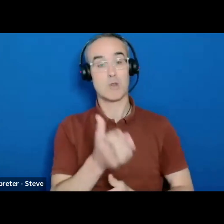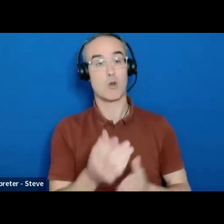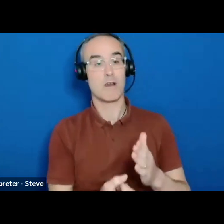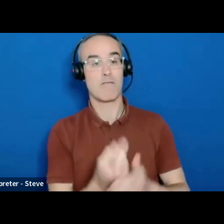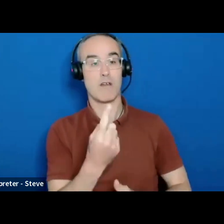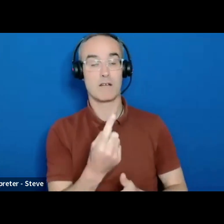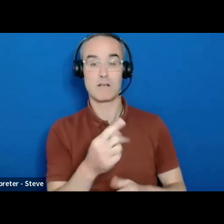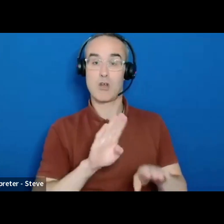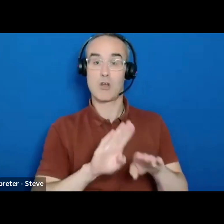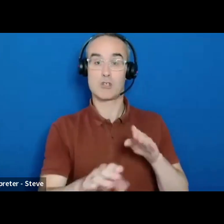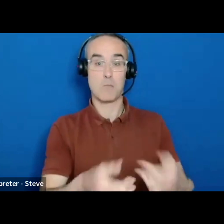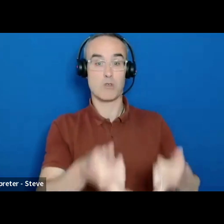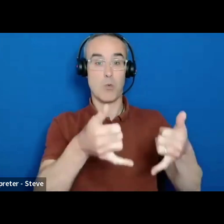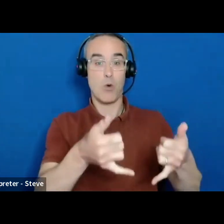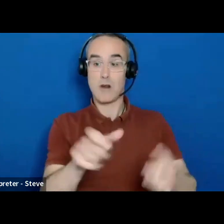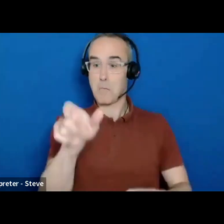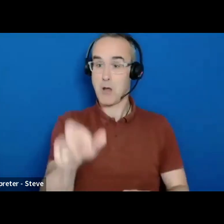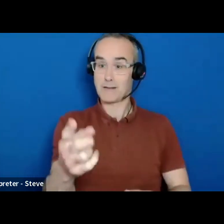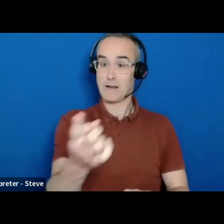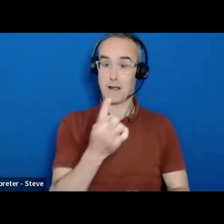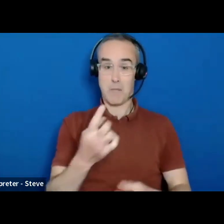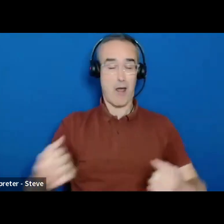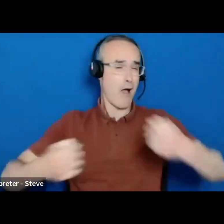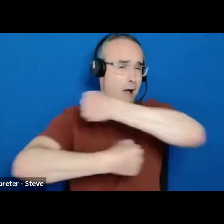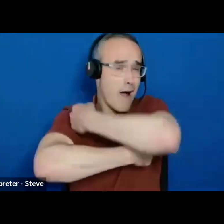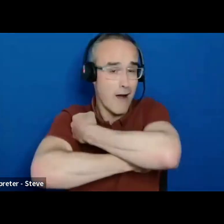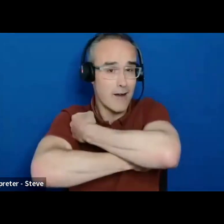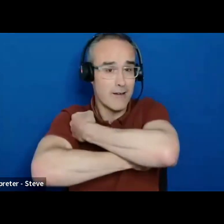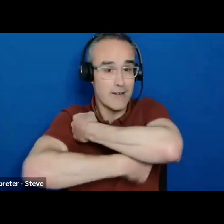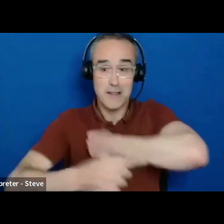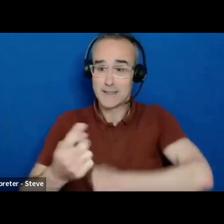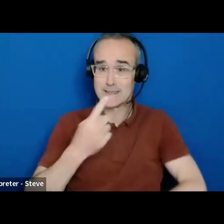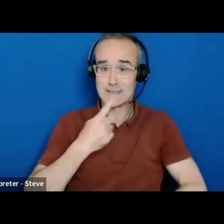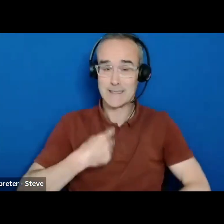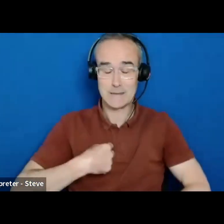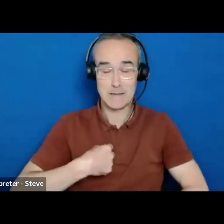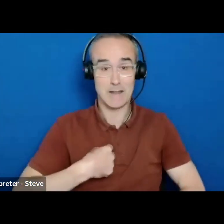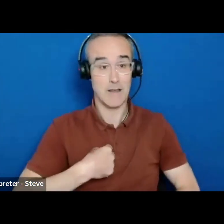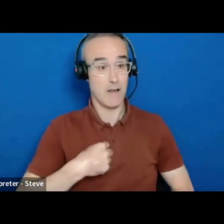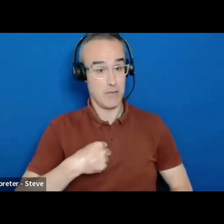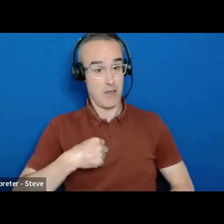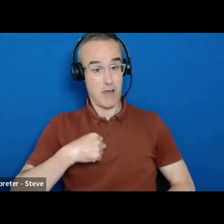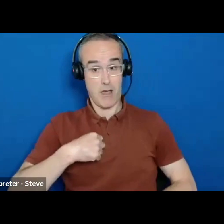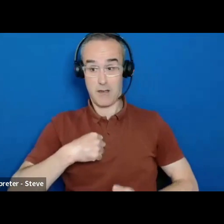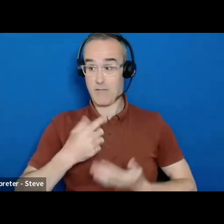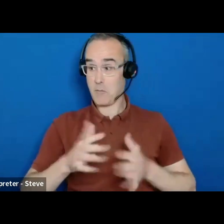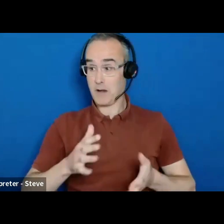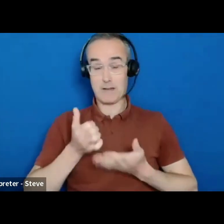the room towards me and gave me an enormous hug and said that I'd given her some advice a few years ago,